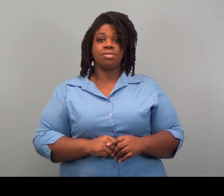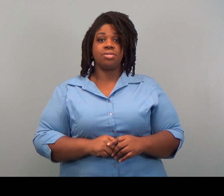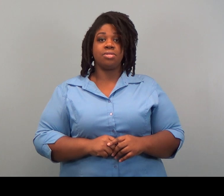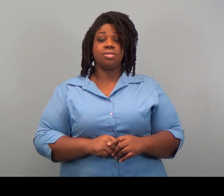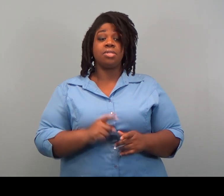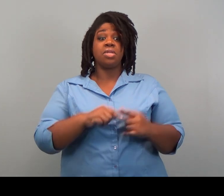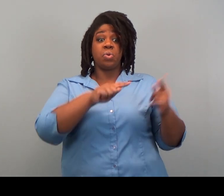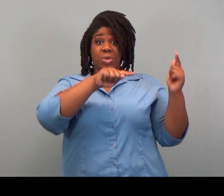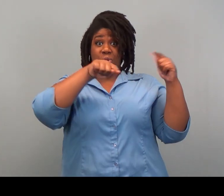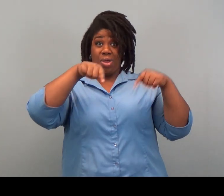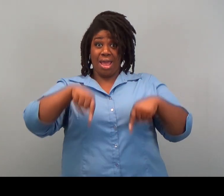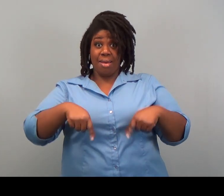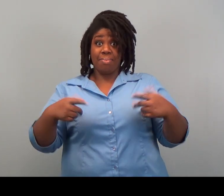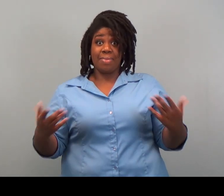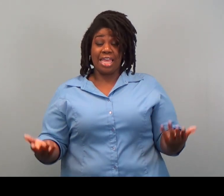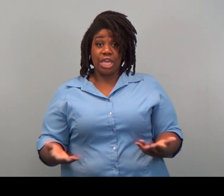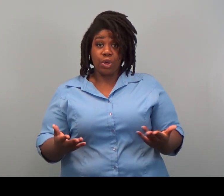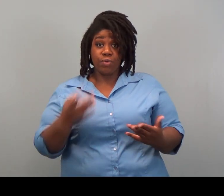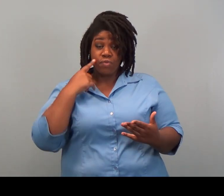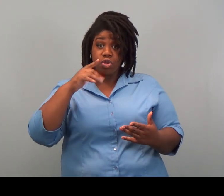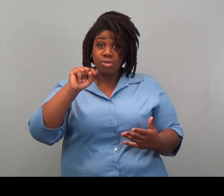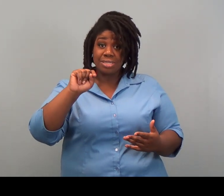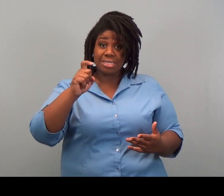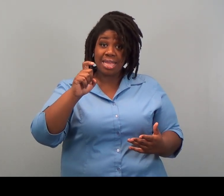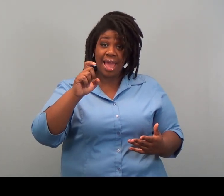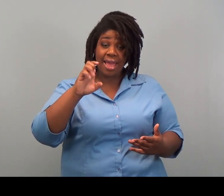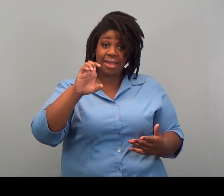So when you come to our tax site to get your taxes done,